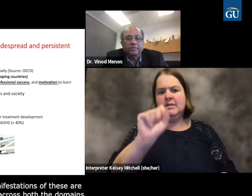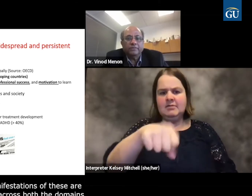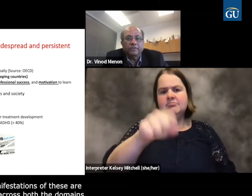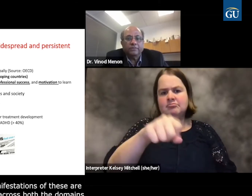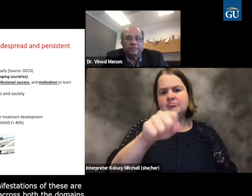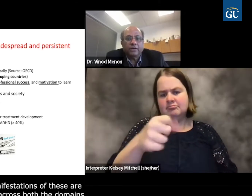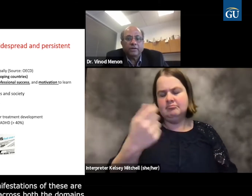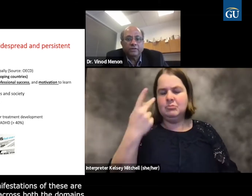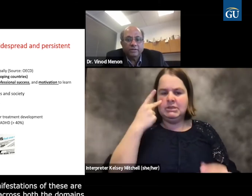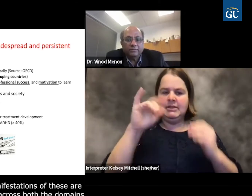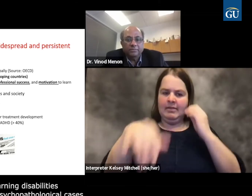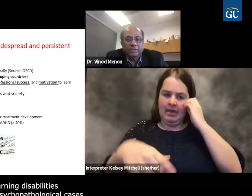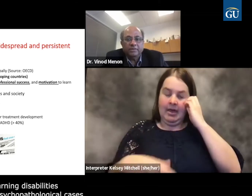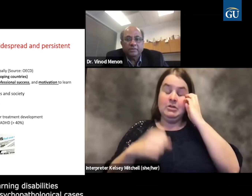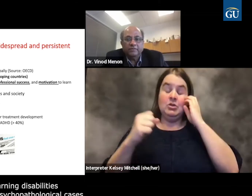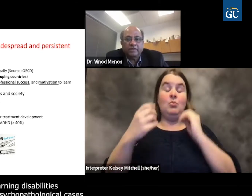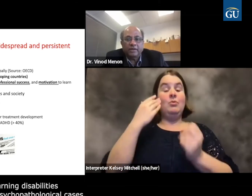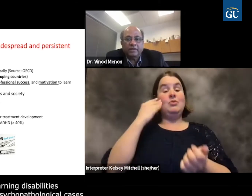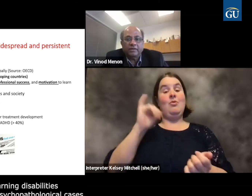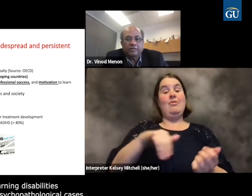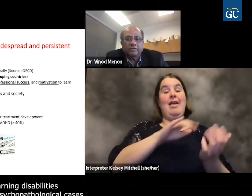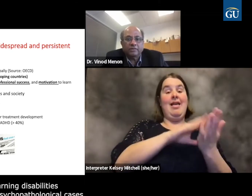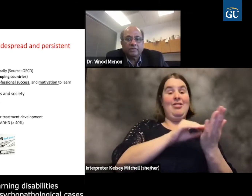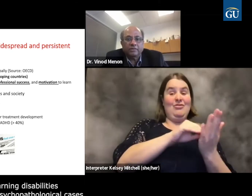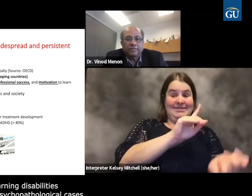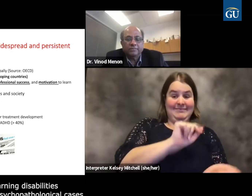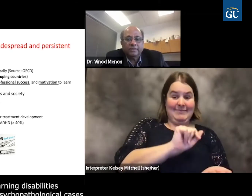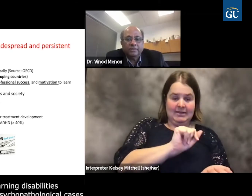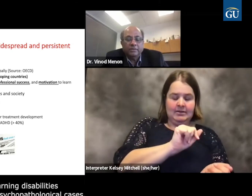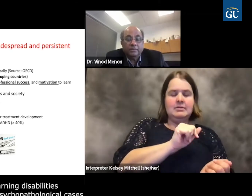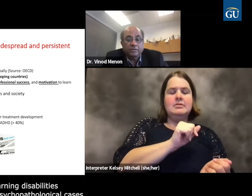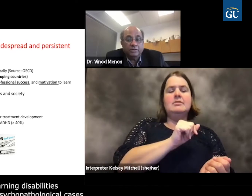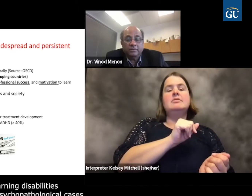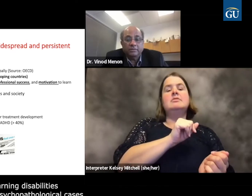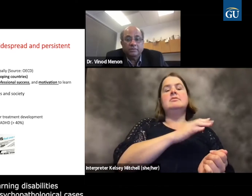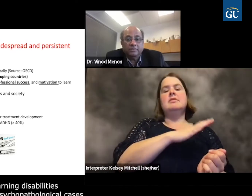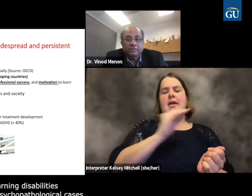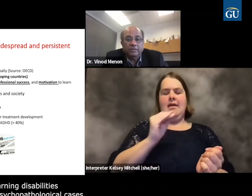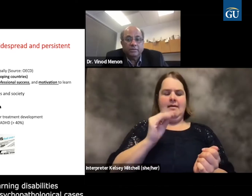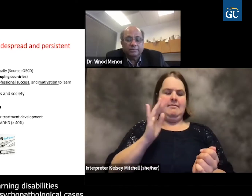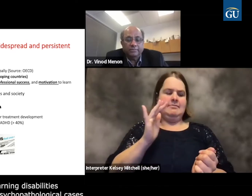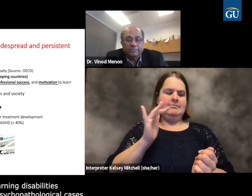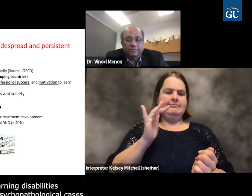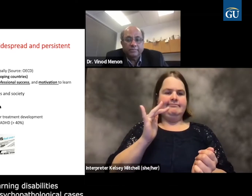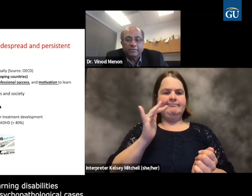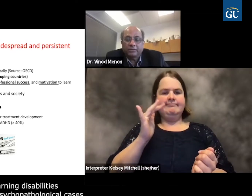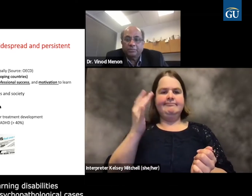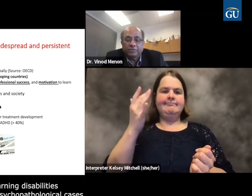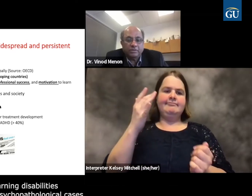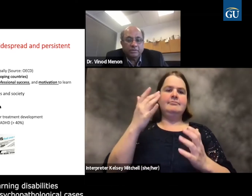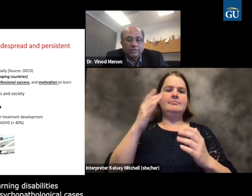both the domains of learning disabilities and